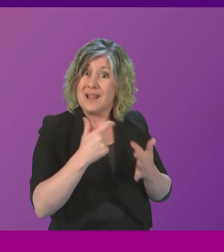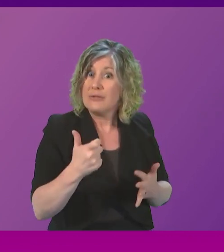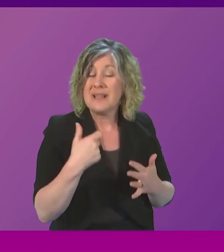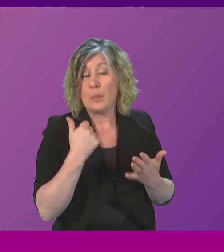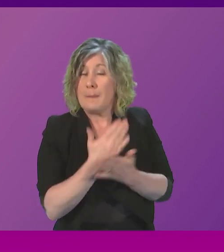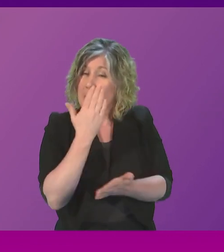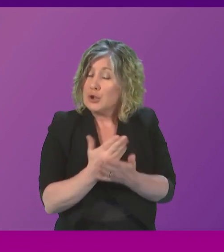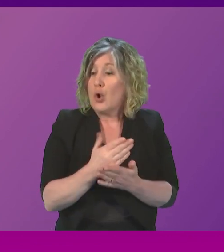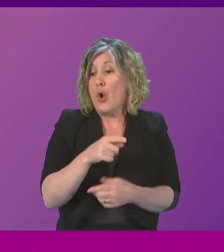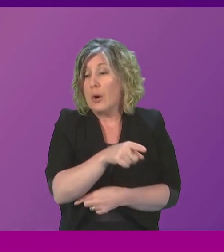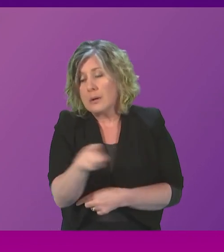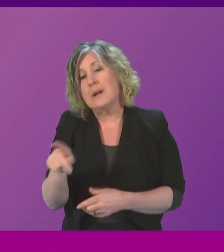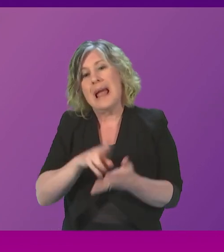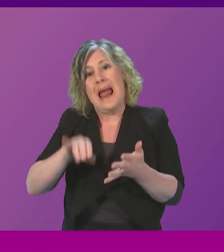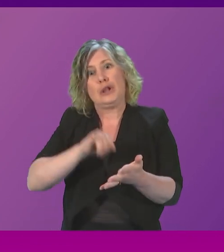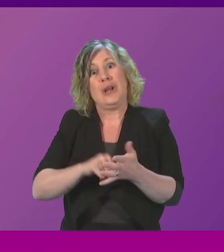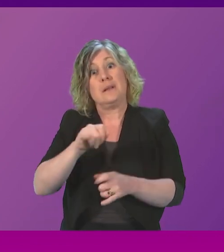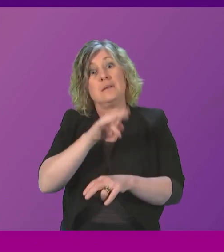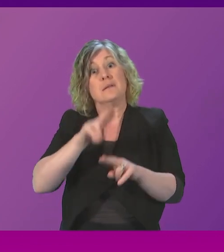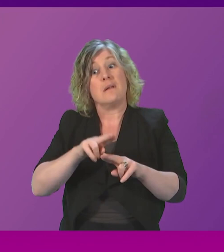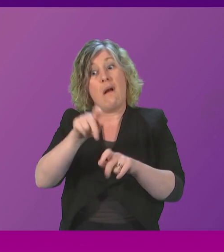the best paid of any in the UK.